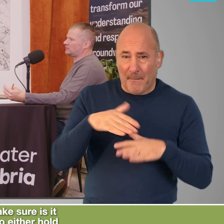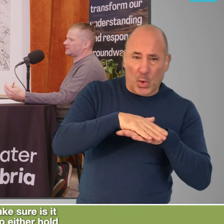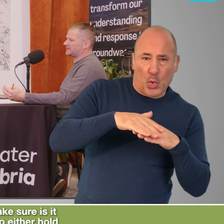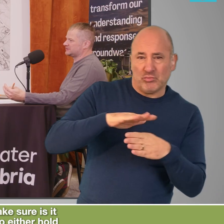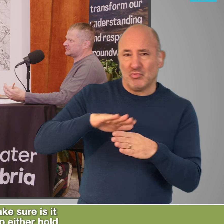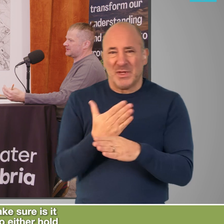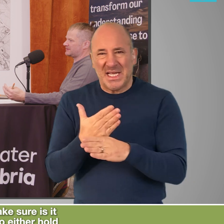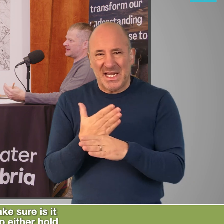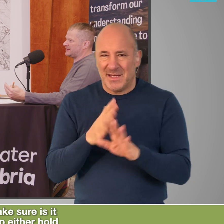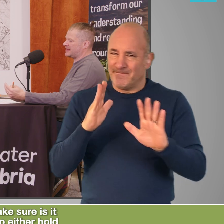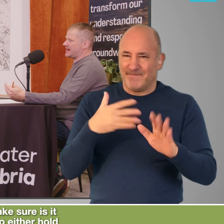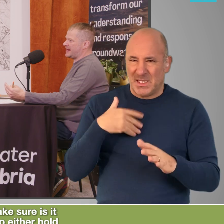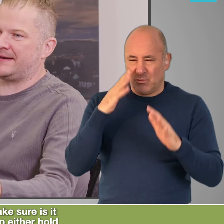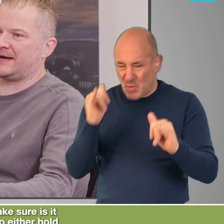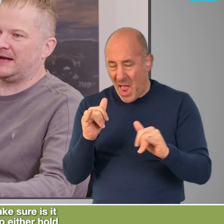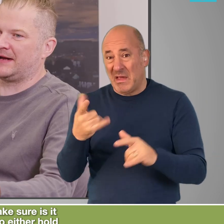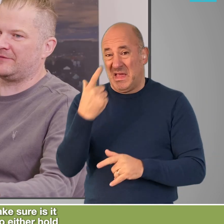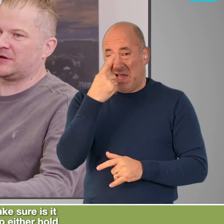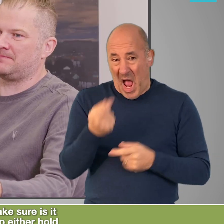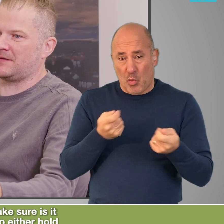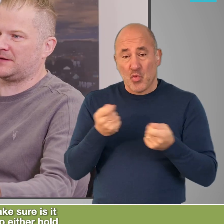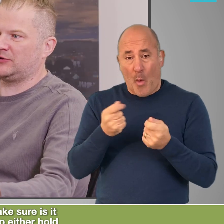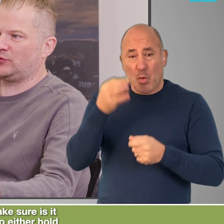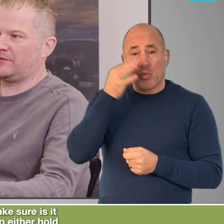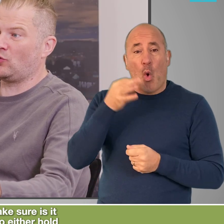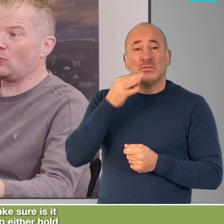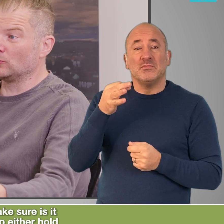what we've got to make sure is it can have a capacity to either hold